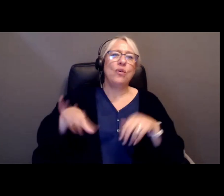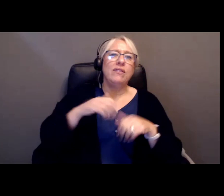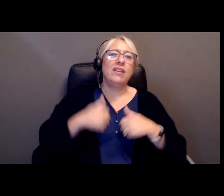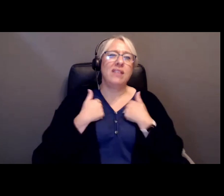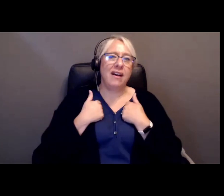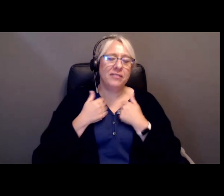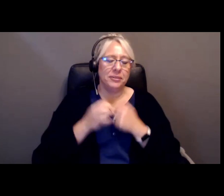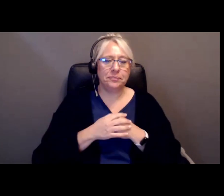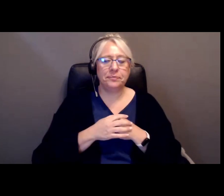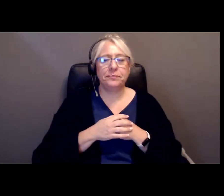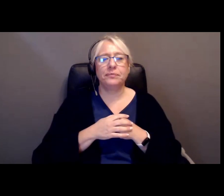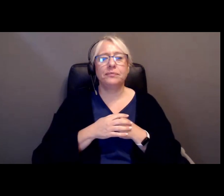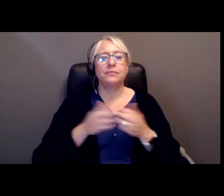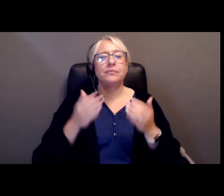The answer to what community-based research should look like,